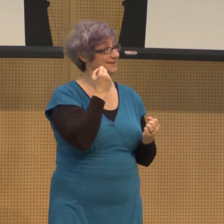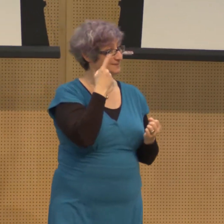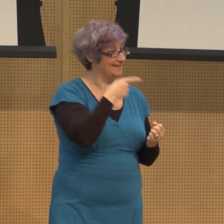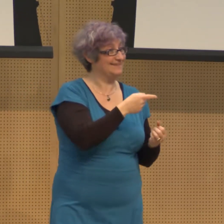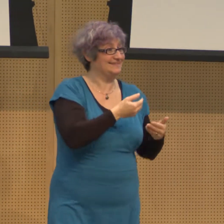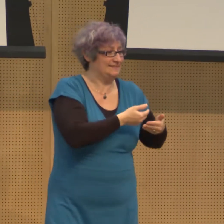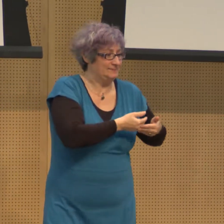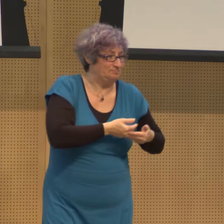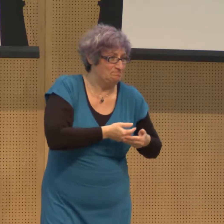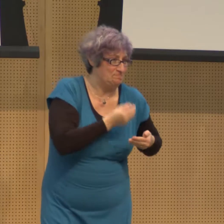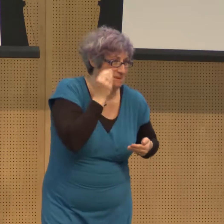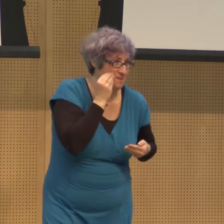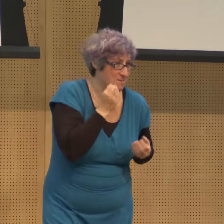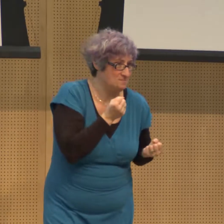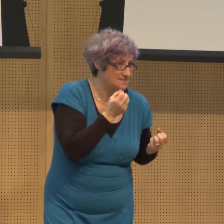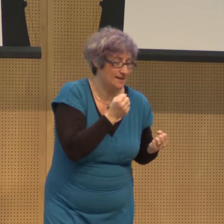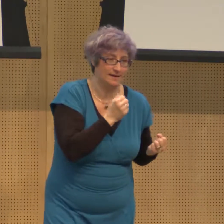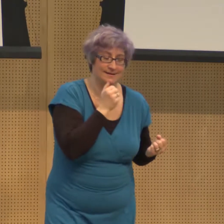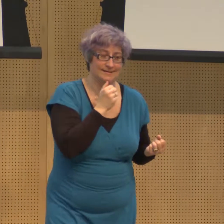including home sign.